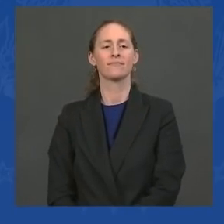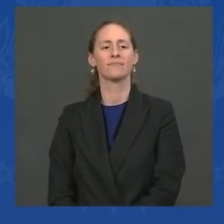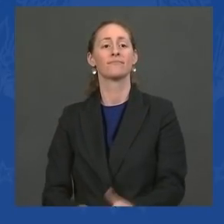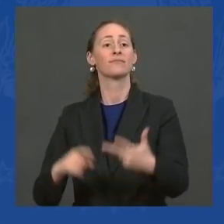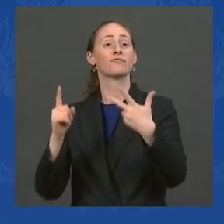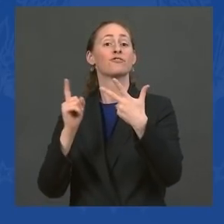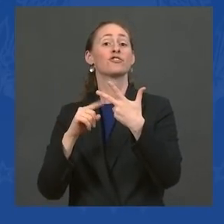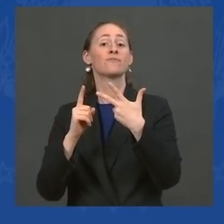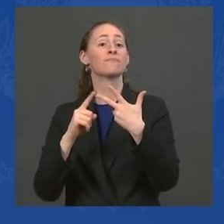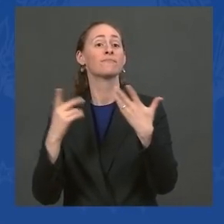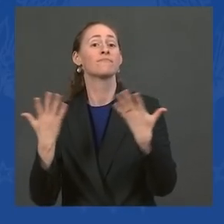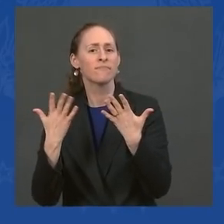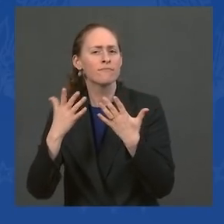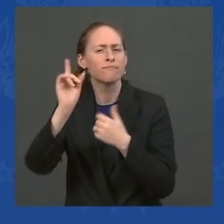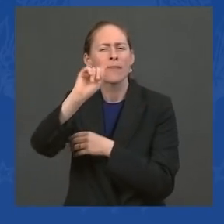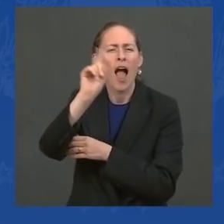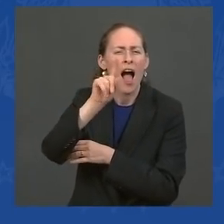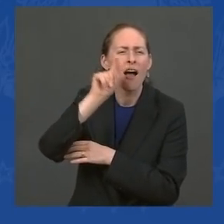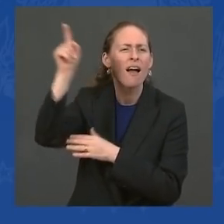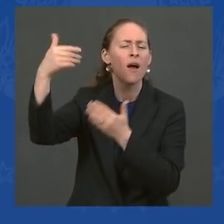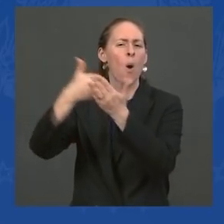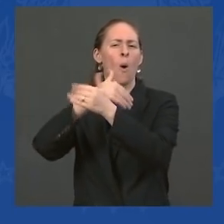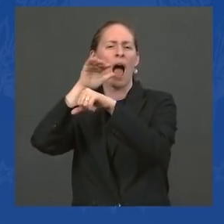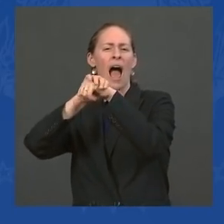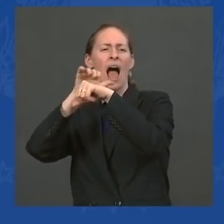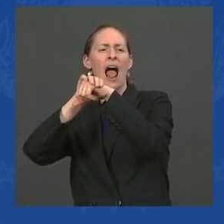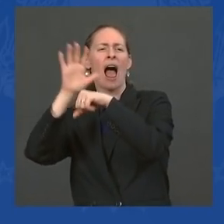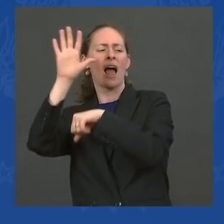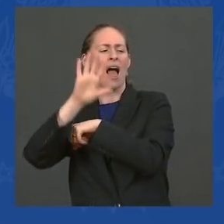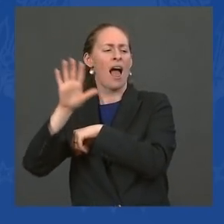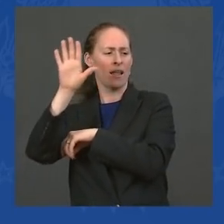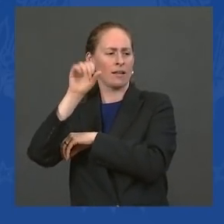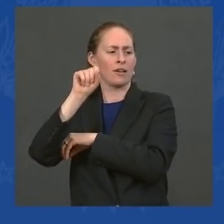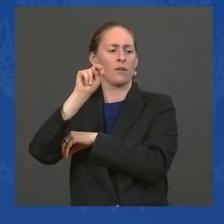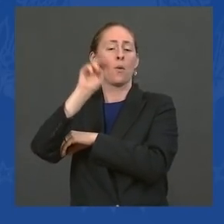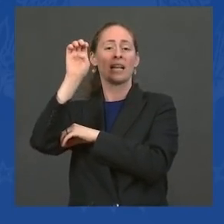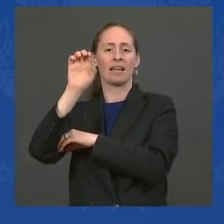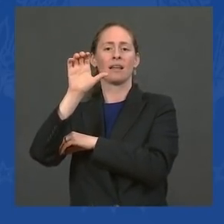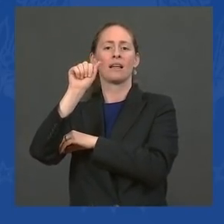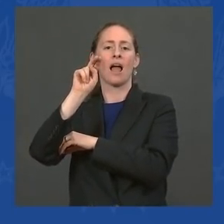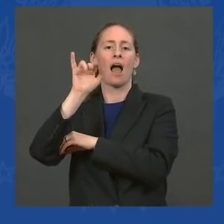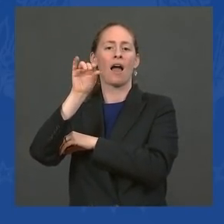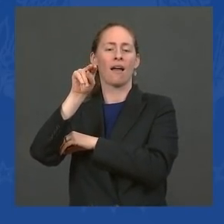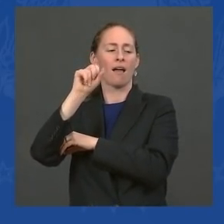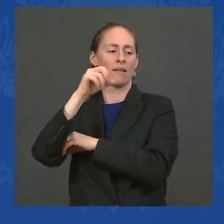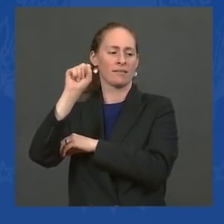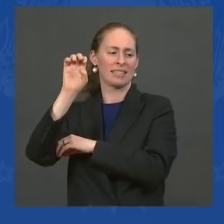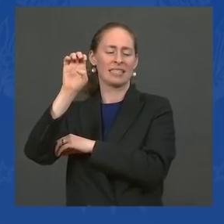I am restoring protection to the Northeast Canyons and -- and Seamounts Marine National Monument --